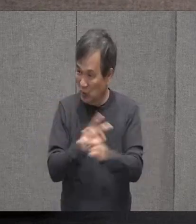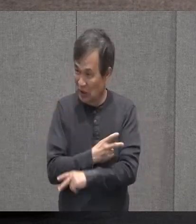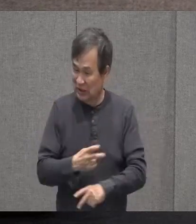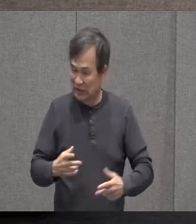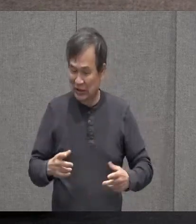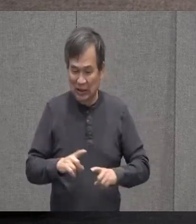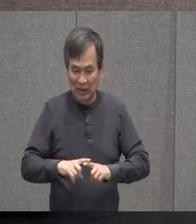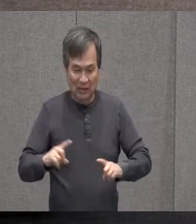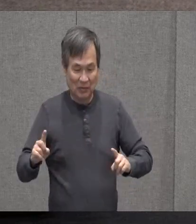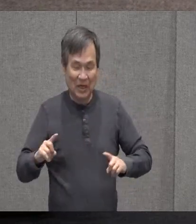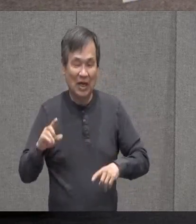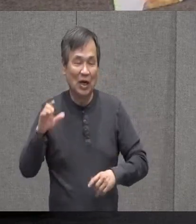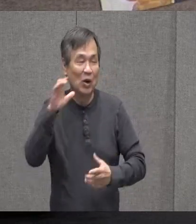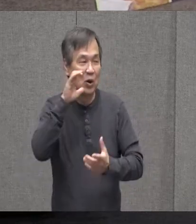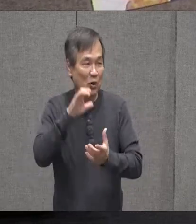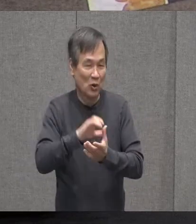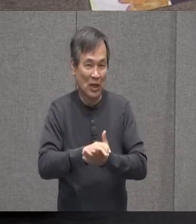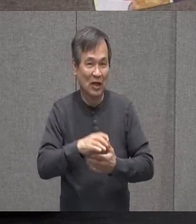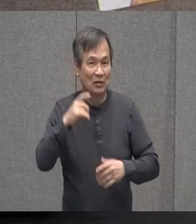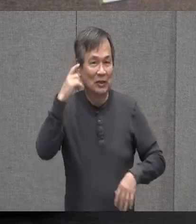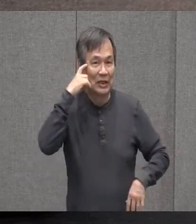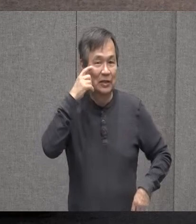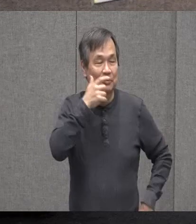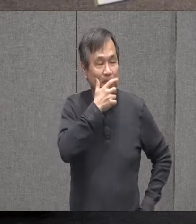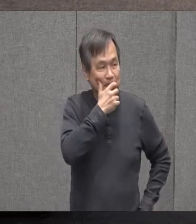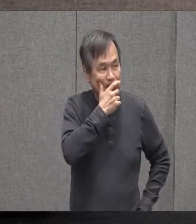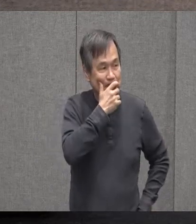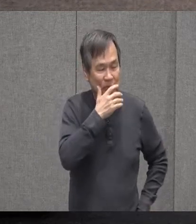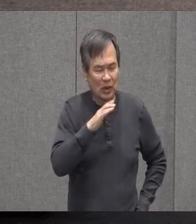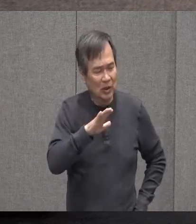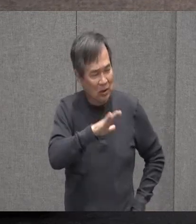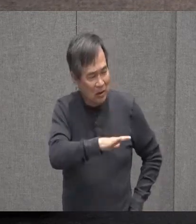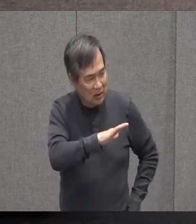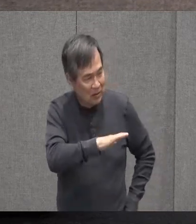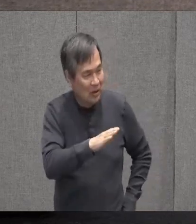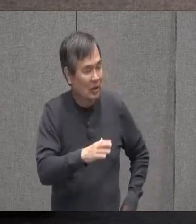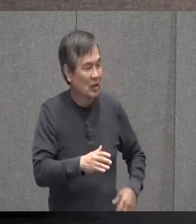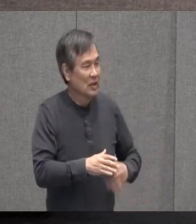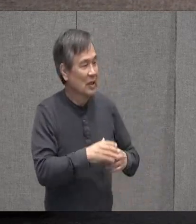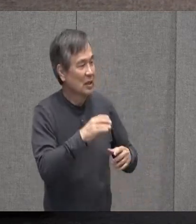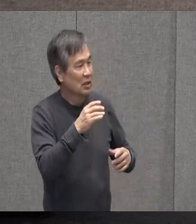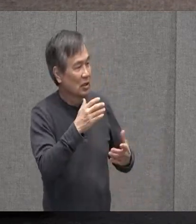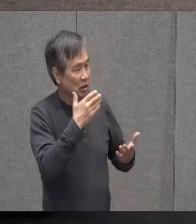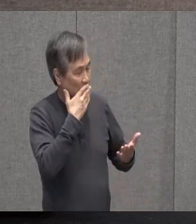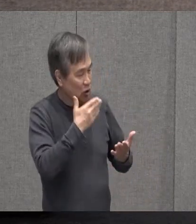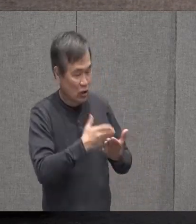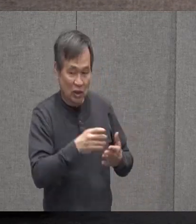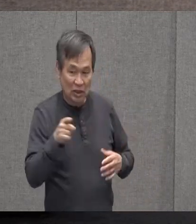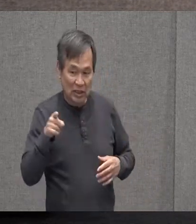But Mrs. Haktak had been thinking. "Calm down," she said. "It is good that the other Mrs. Haktak